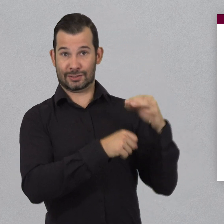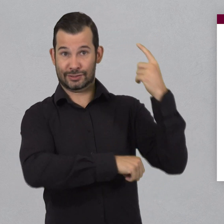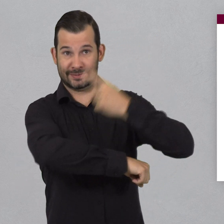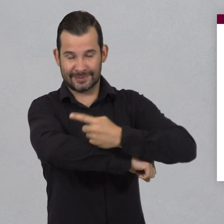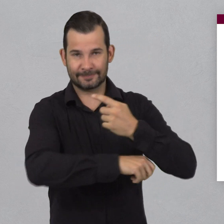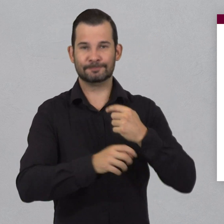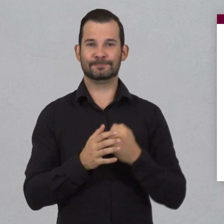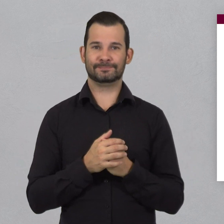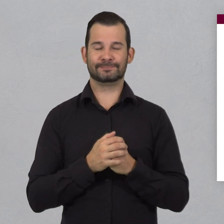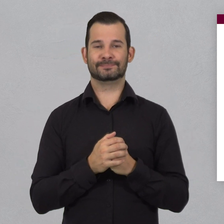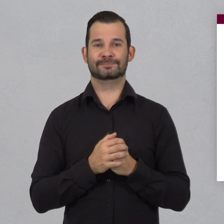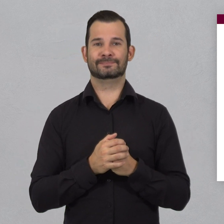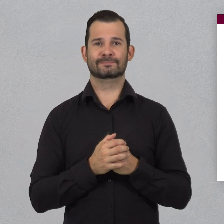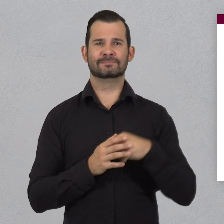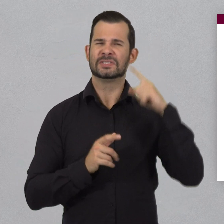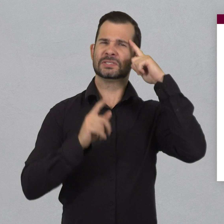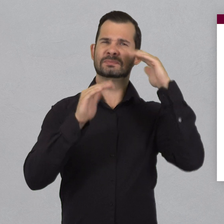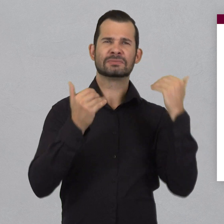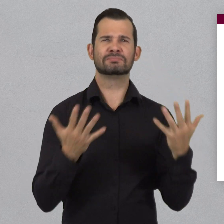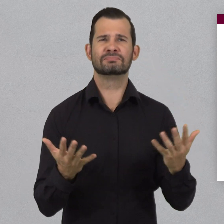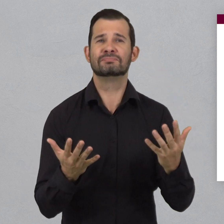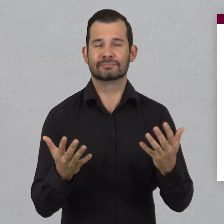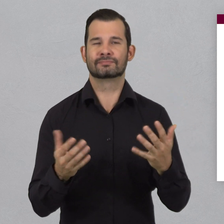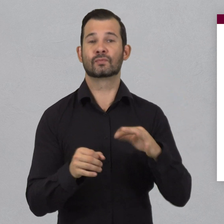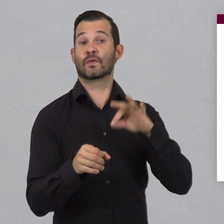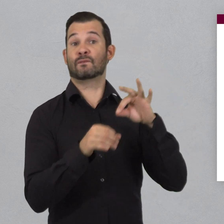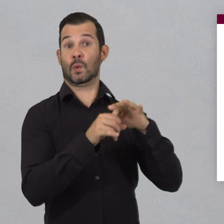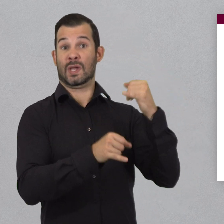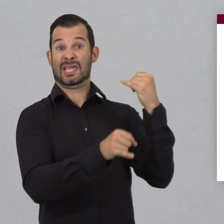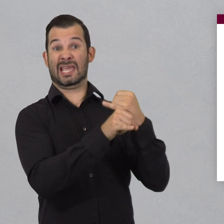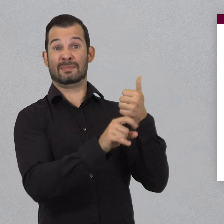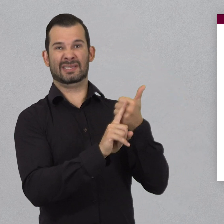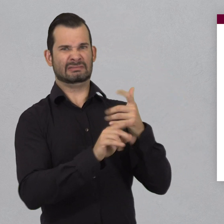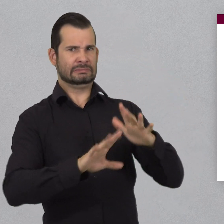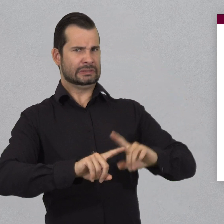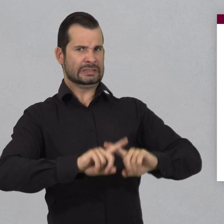two weeks before election day. What to expect